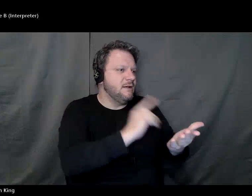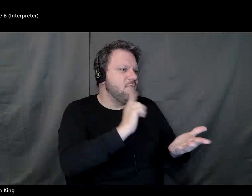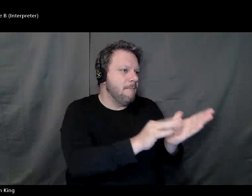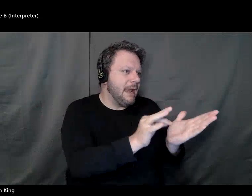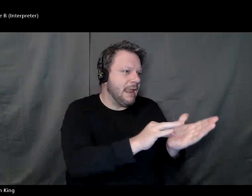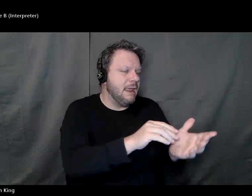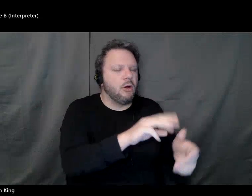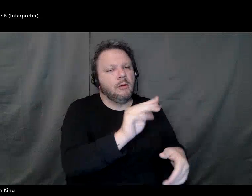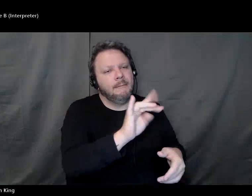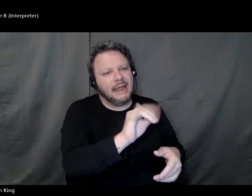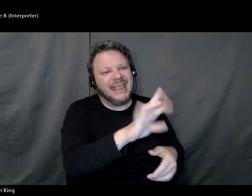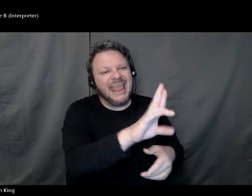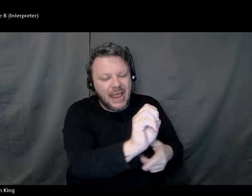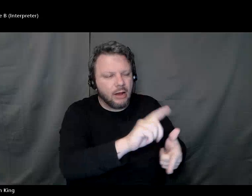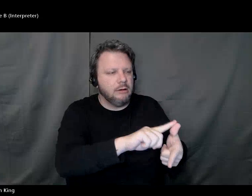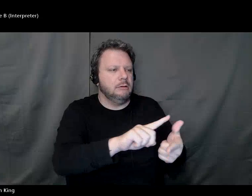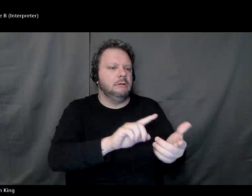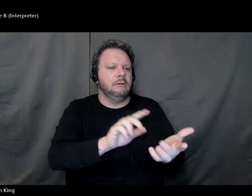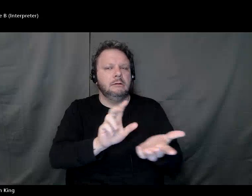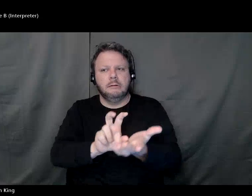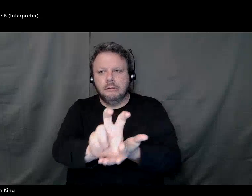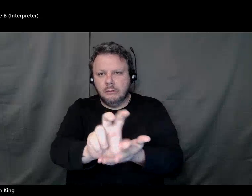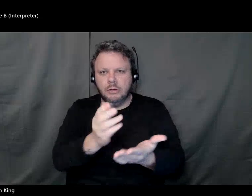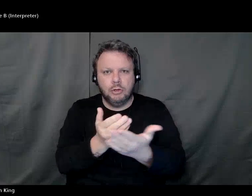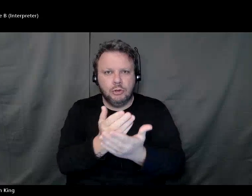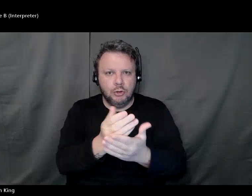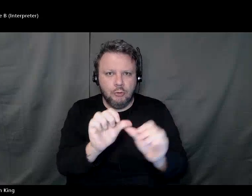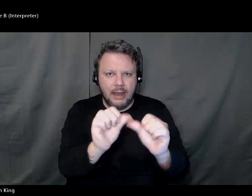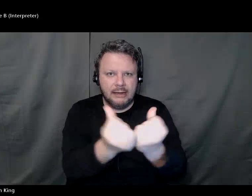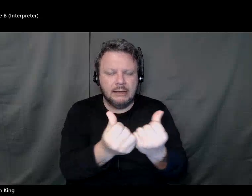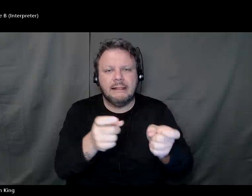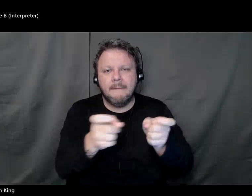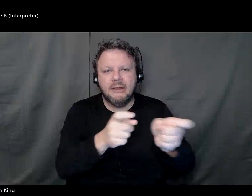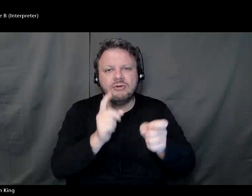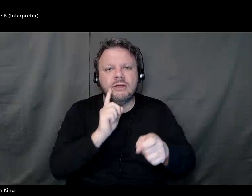Some will go into a new agency called the Administration for Children,